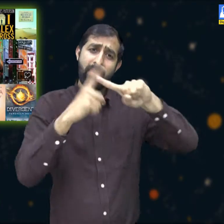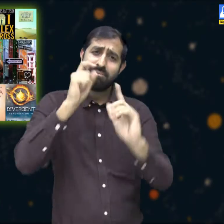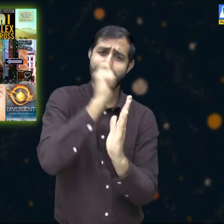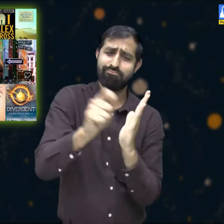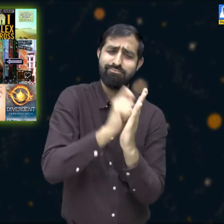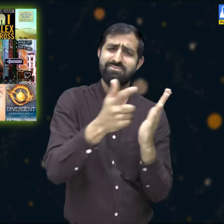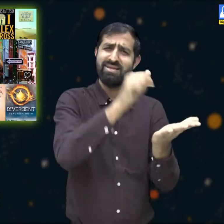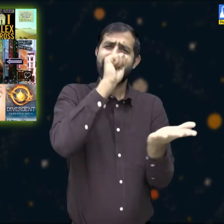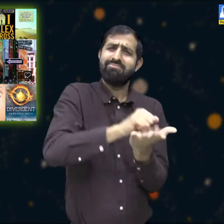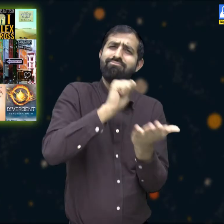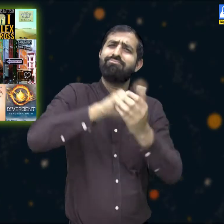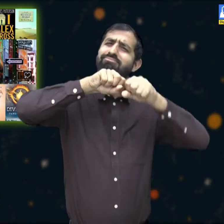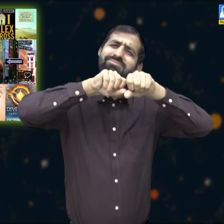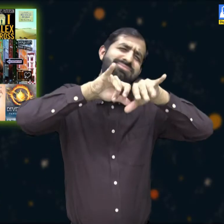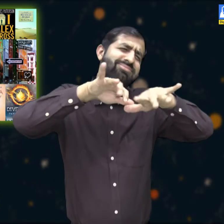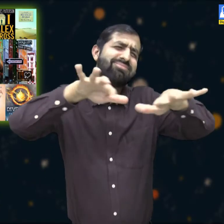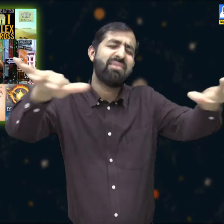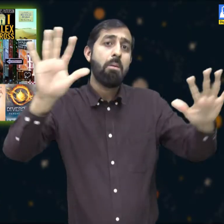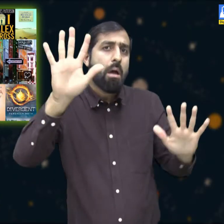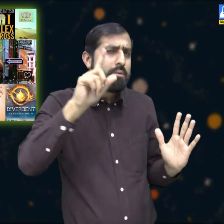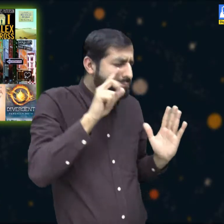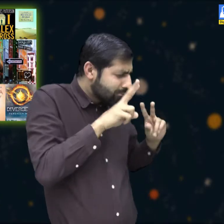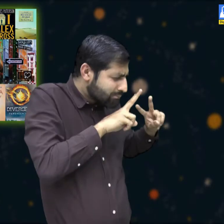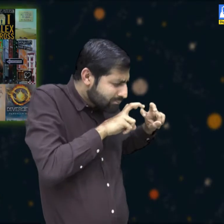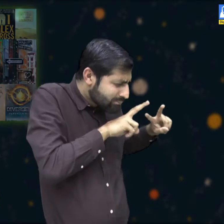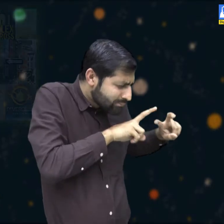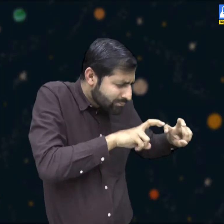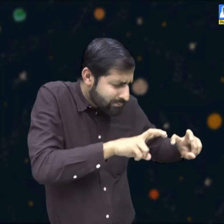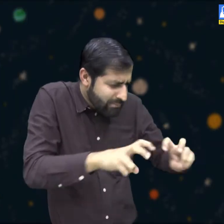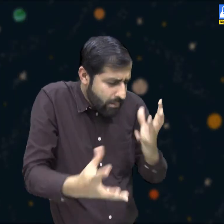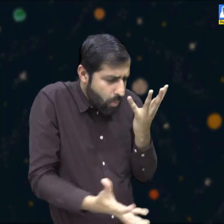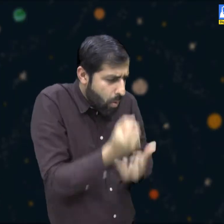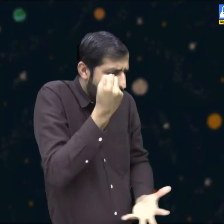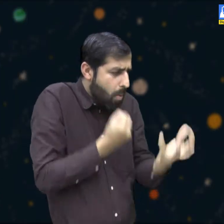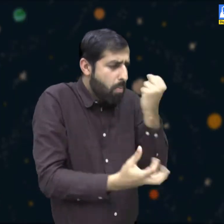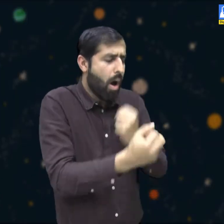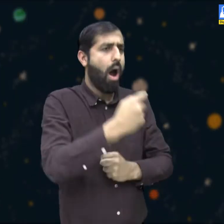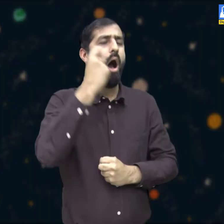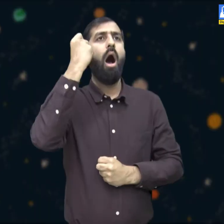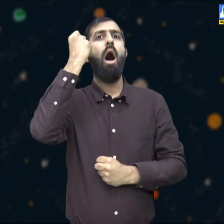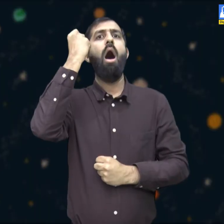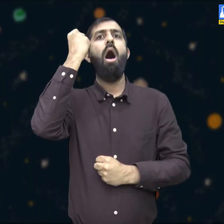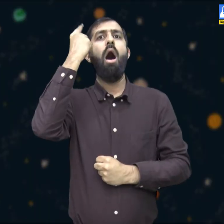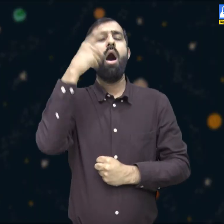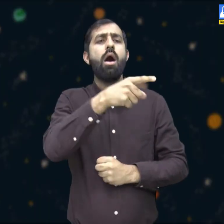The 20th century was called the century of books because in this century many books were written.